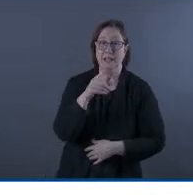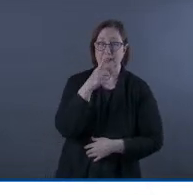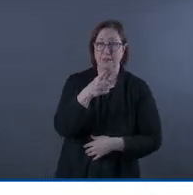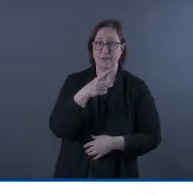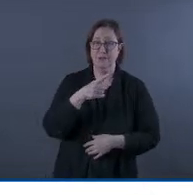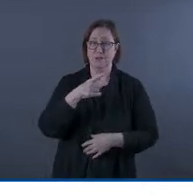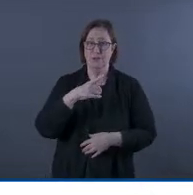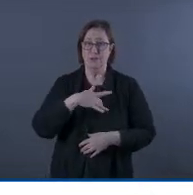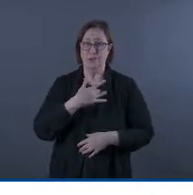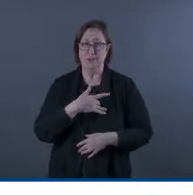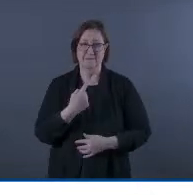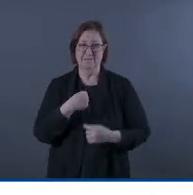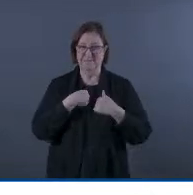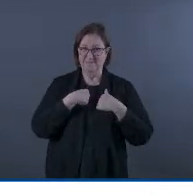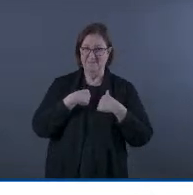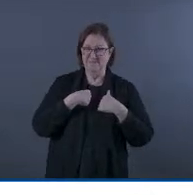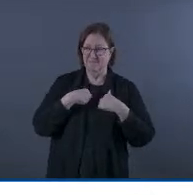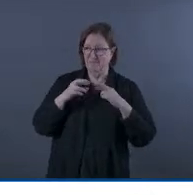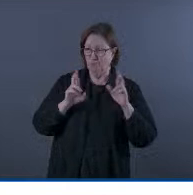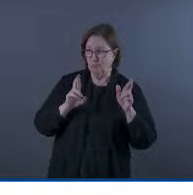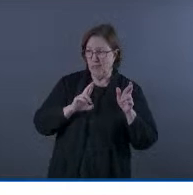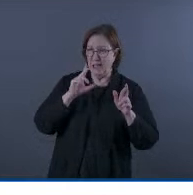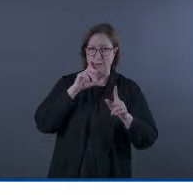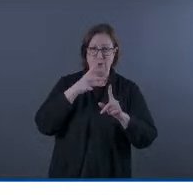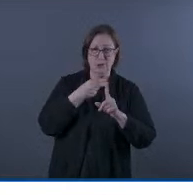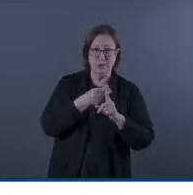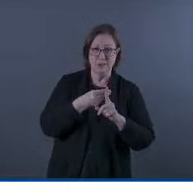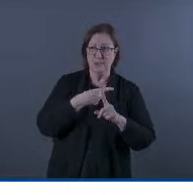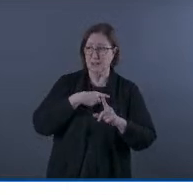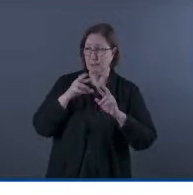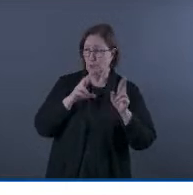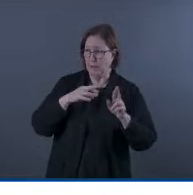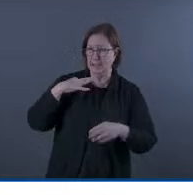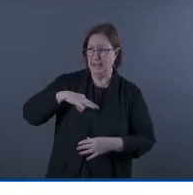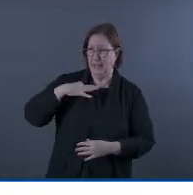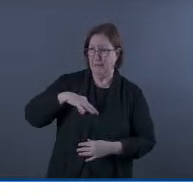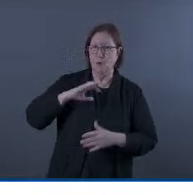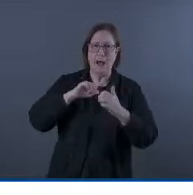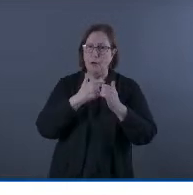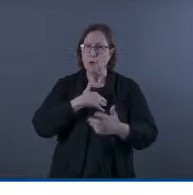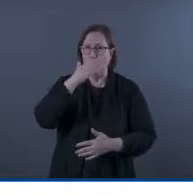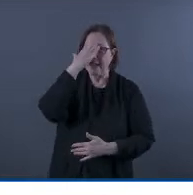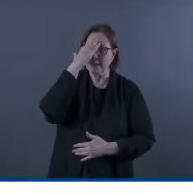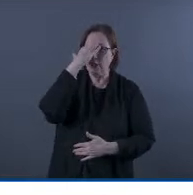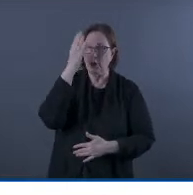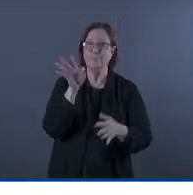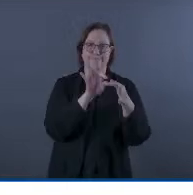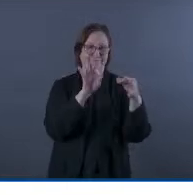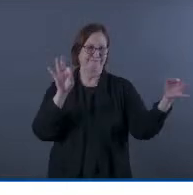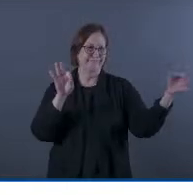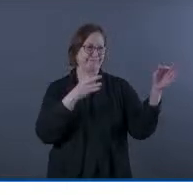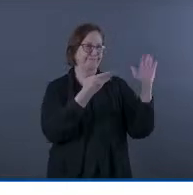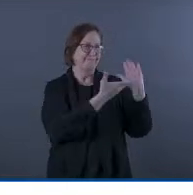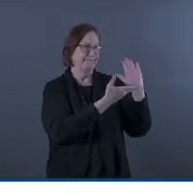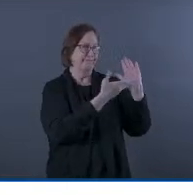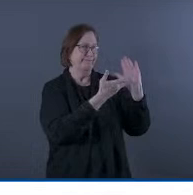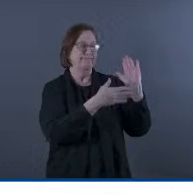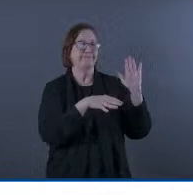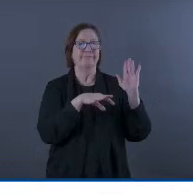how to get vaccinated and determine your eligibility. First, if you go to FindYourPhaseWA.org, you can find out